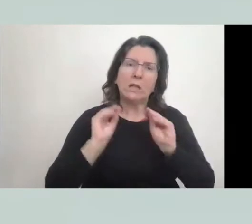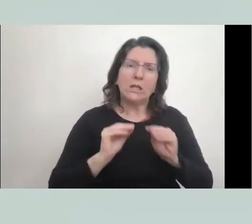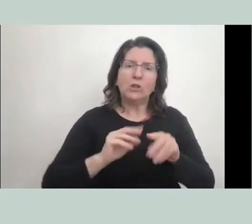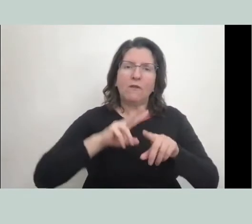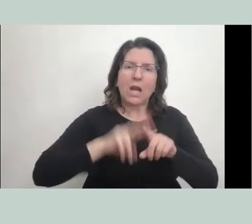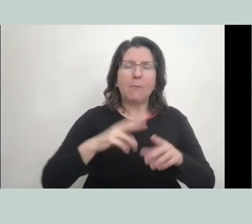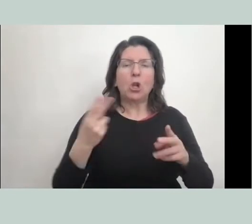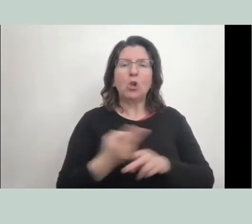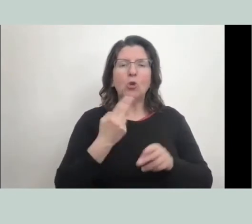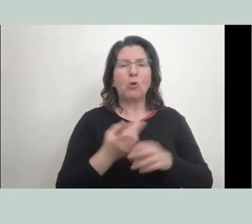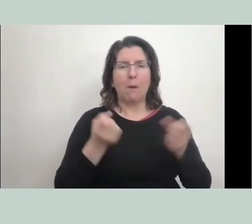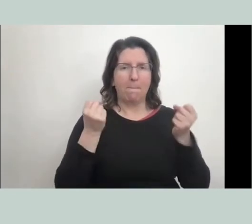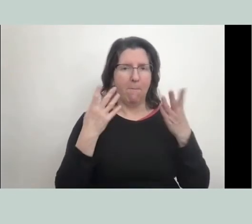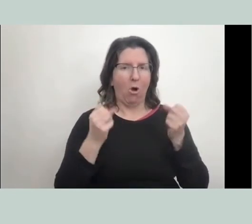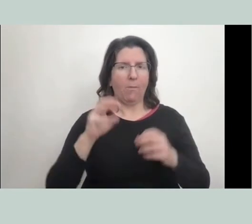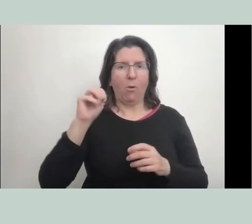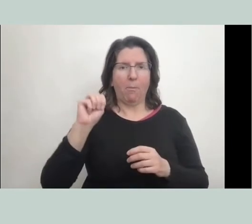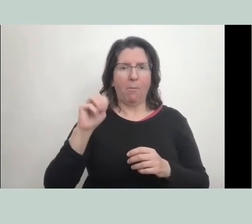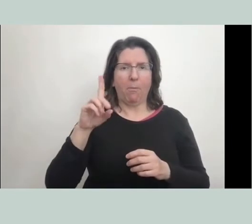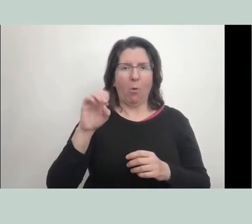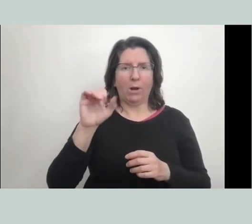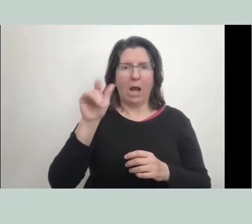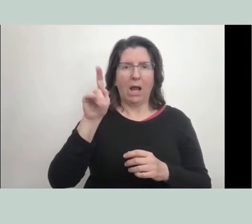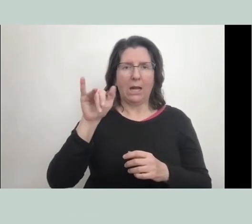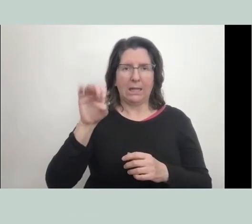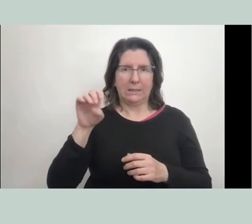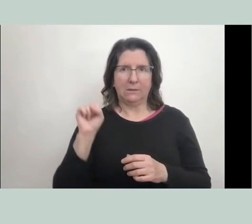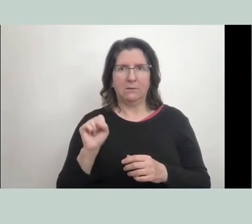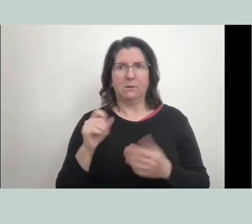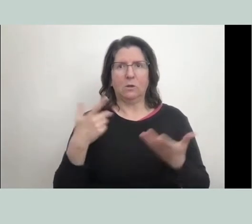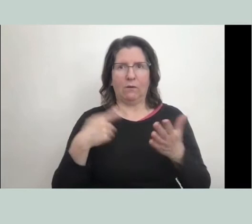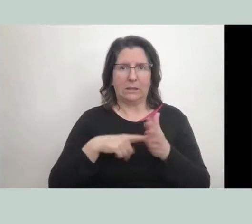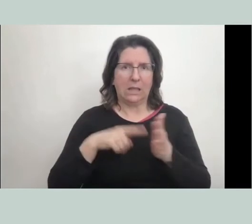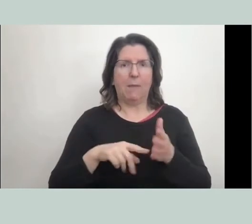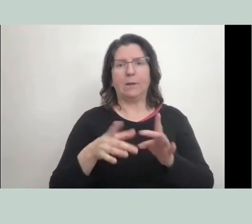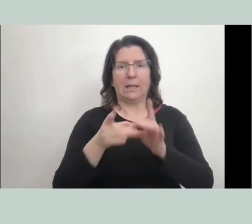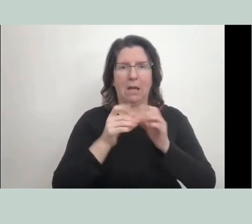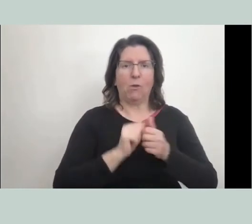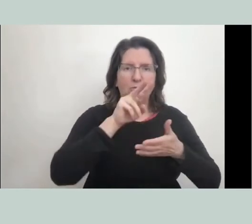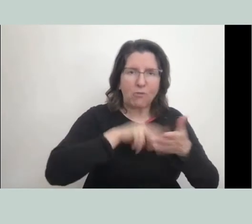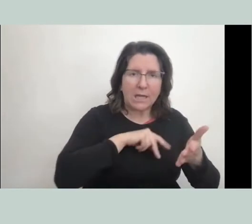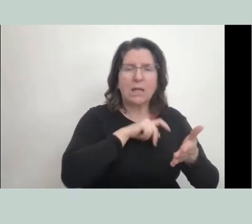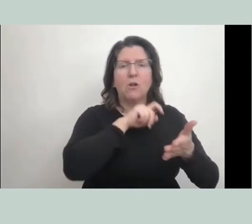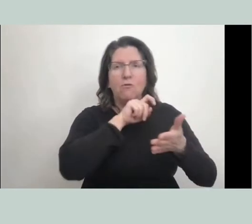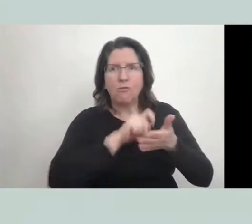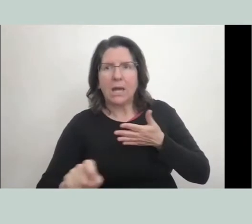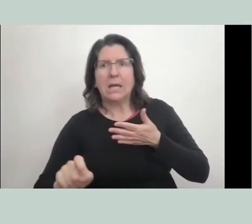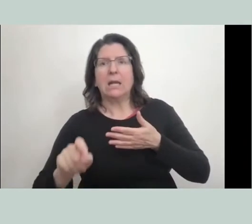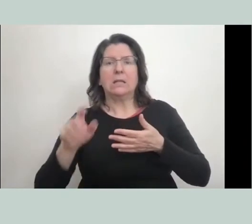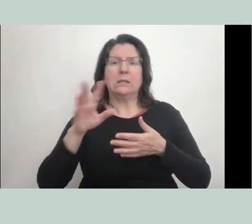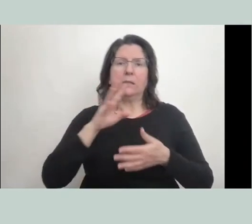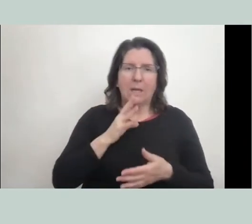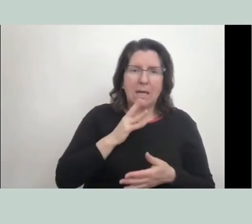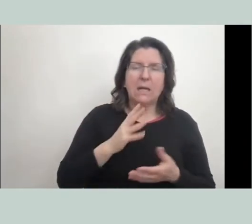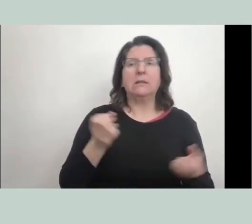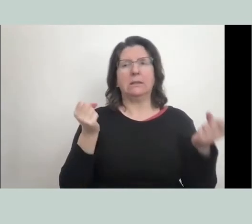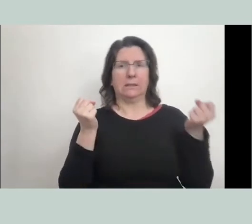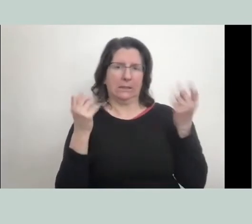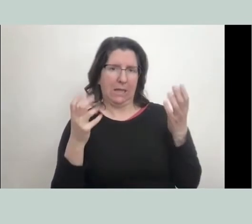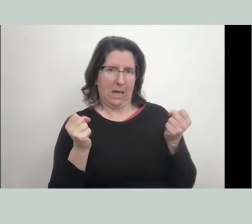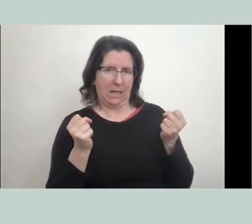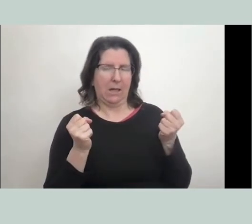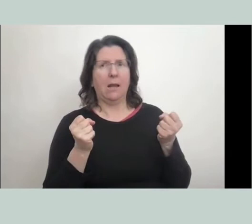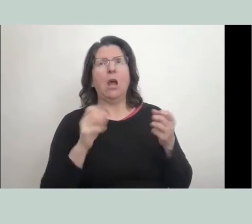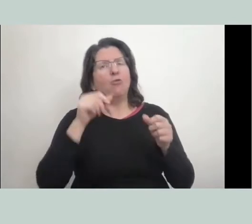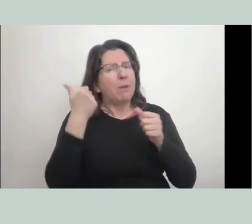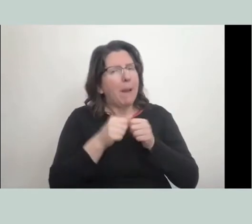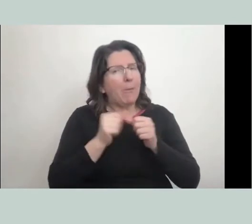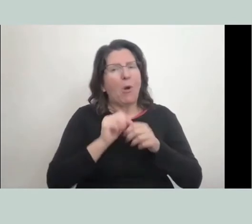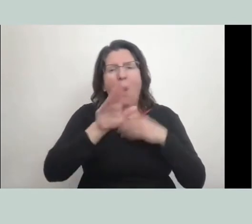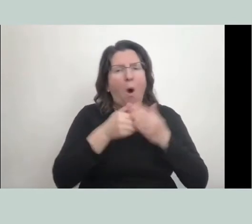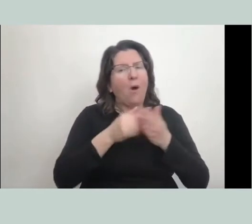Teach vocabulary within multiple modalities, using: reading, writing, speaking, signing to increase word recognition.